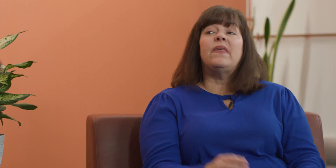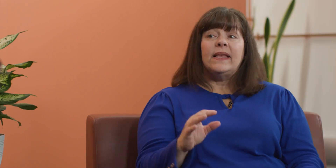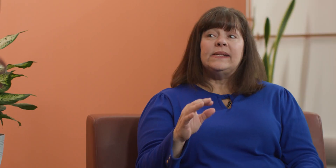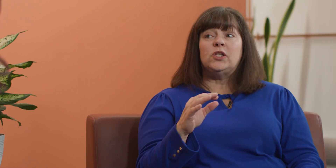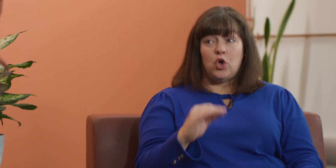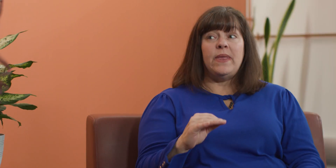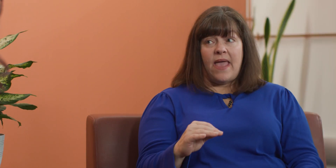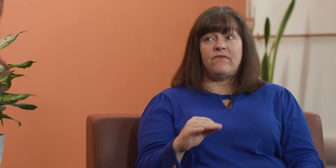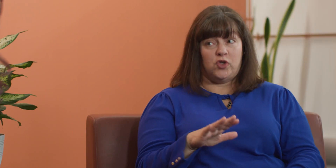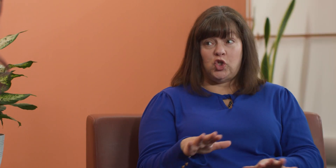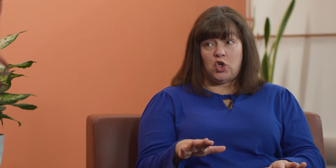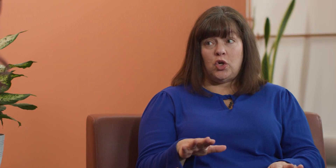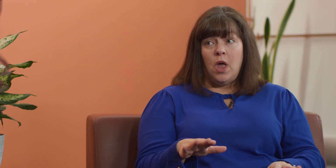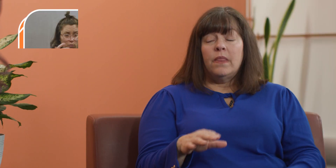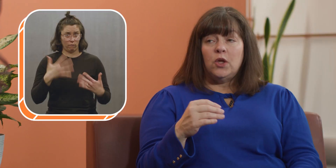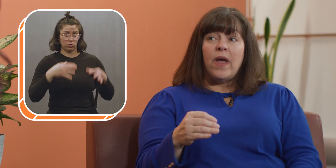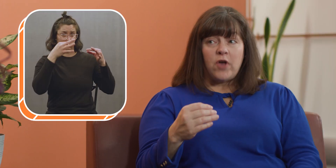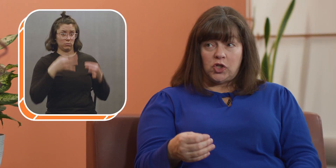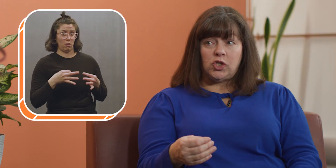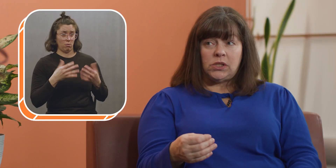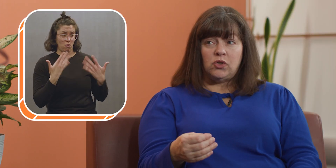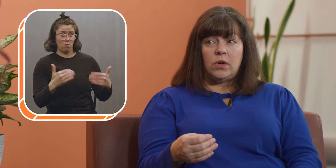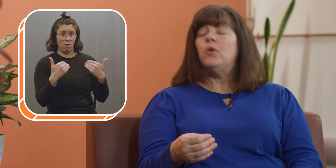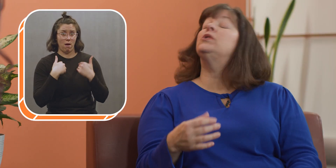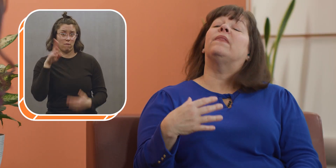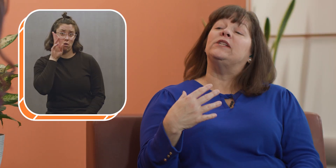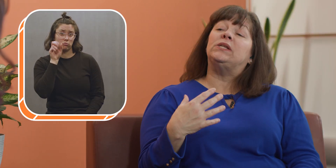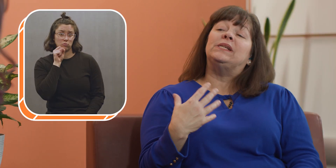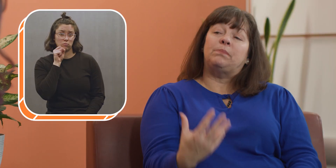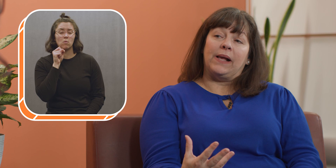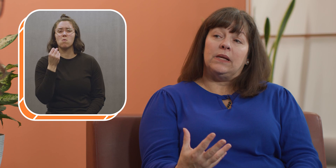Did they determine that for sure that you have Usher syndrome or did they just suspect it